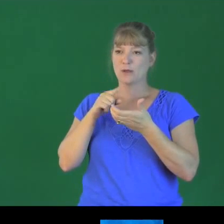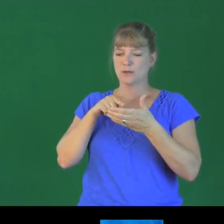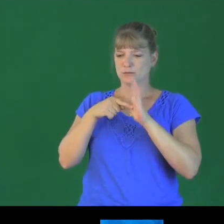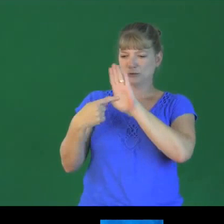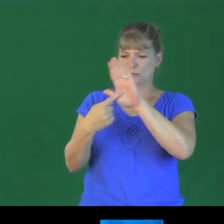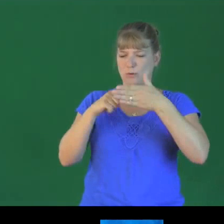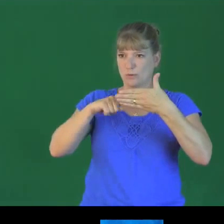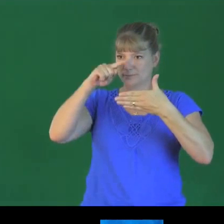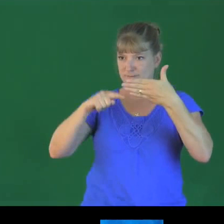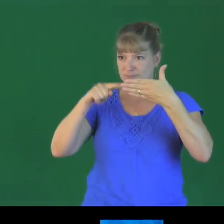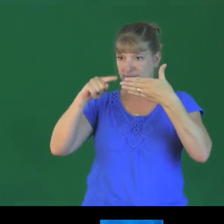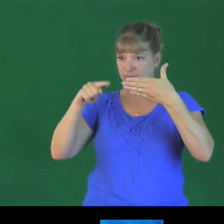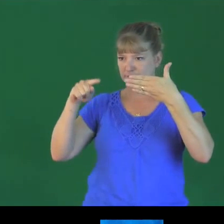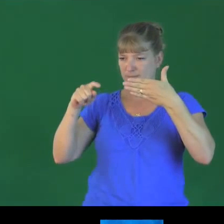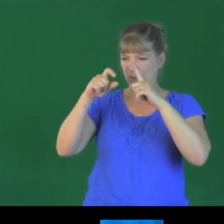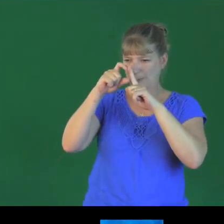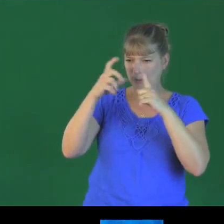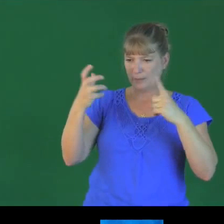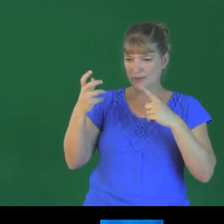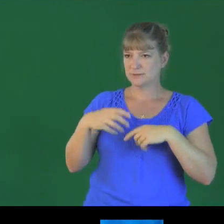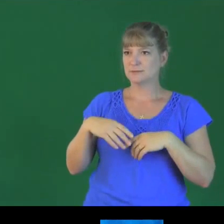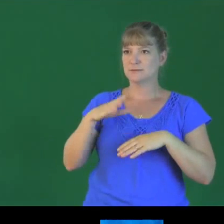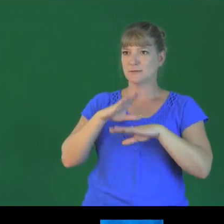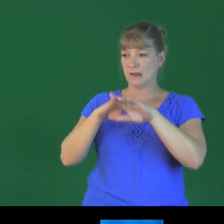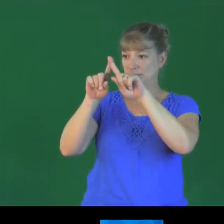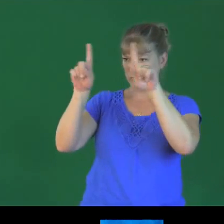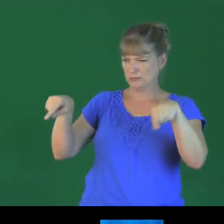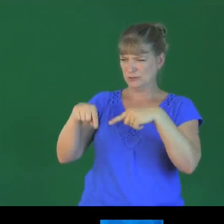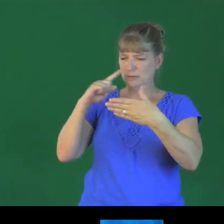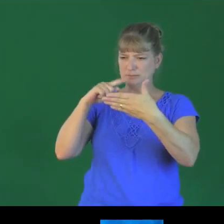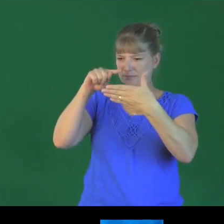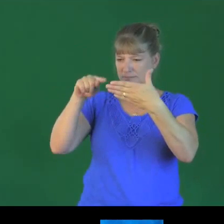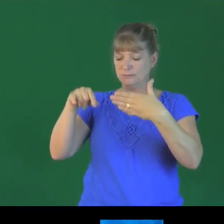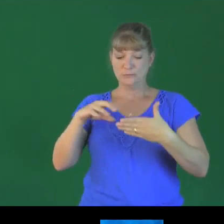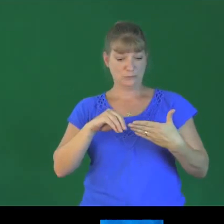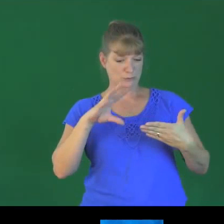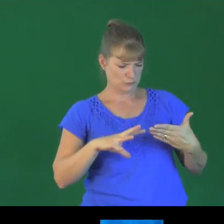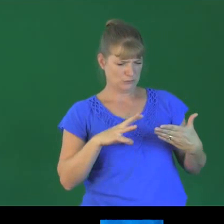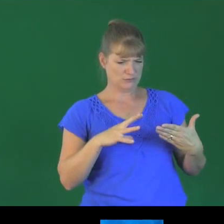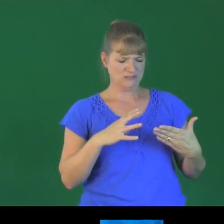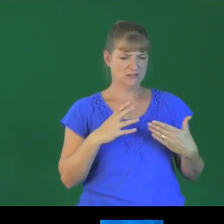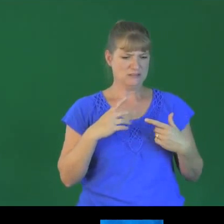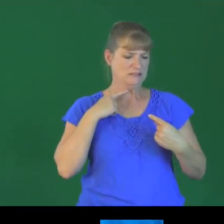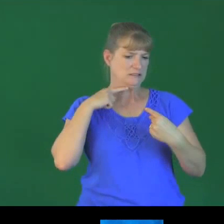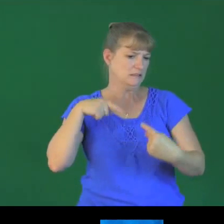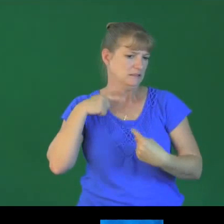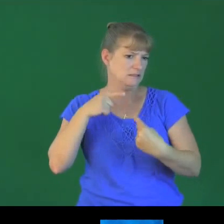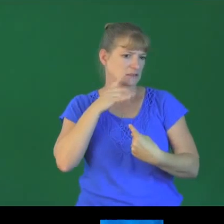of the word on a screen. If the student is having trouble saying that word,